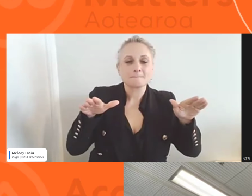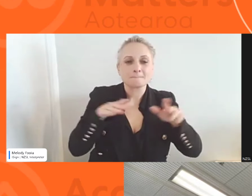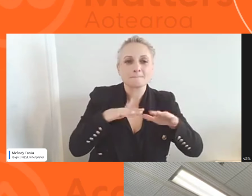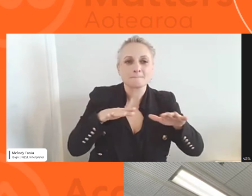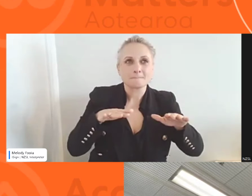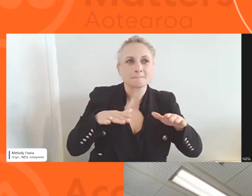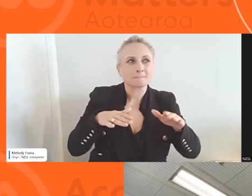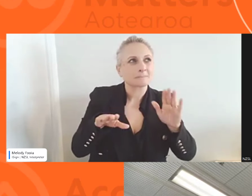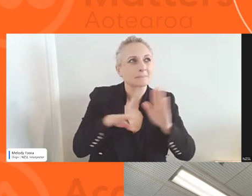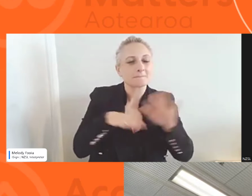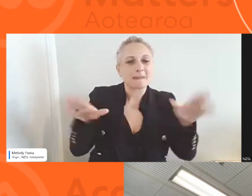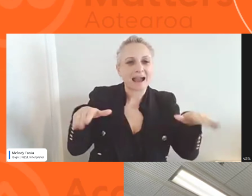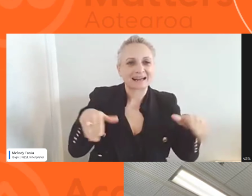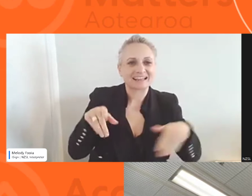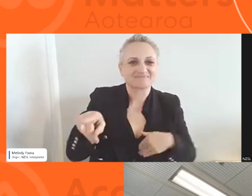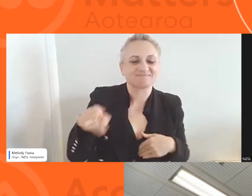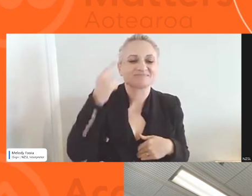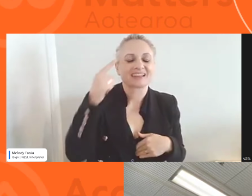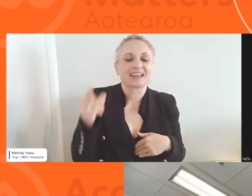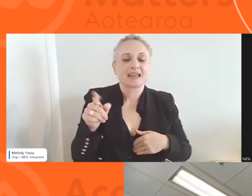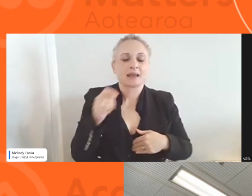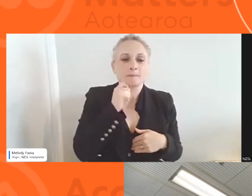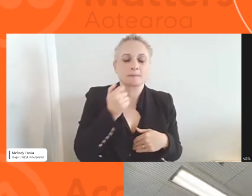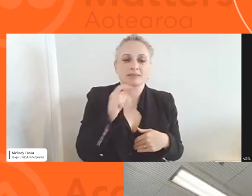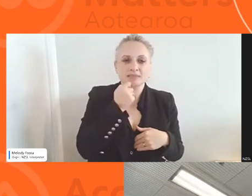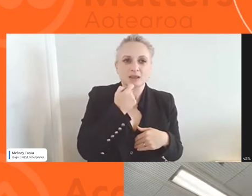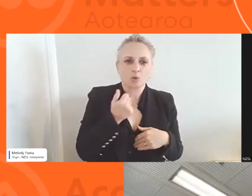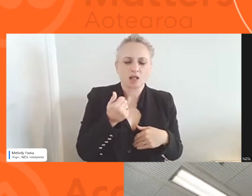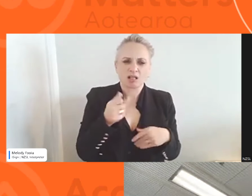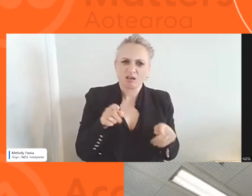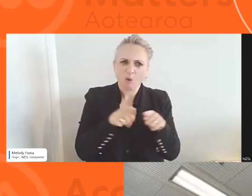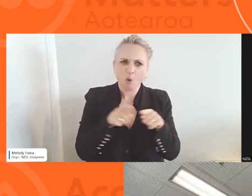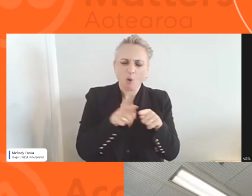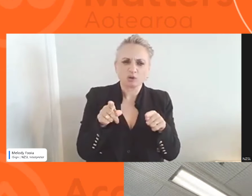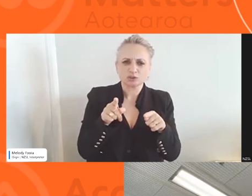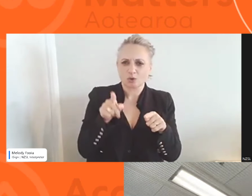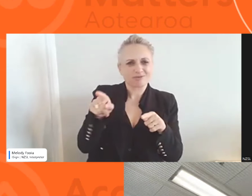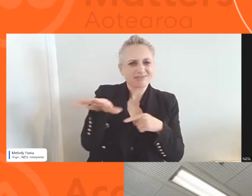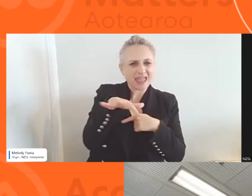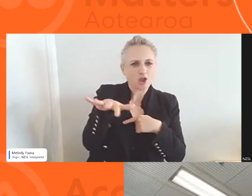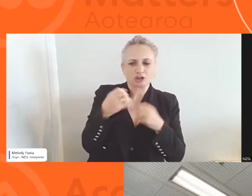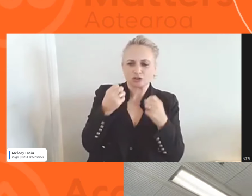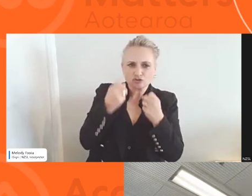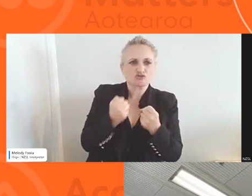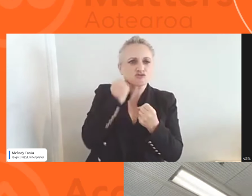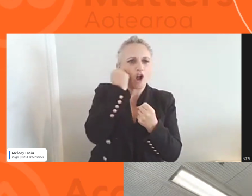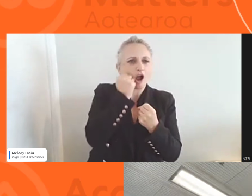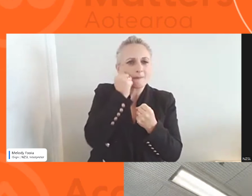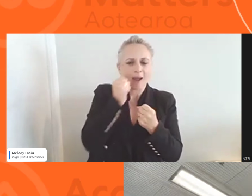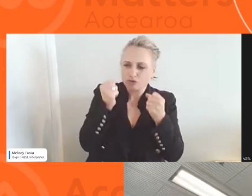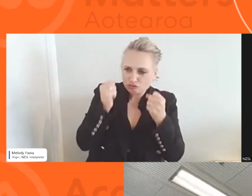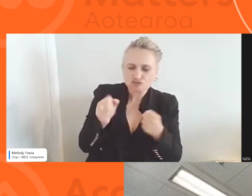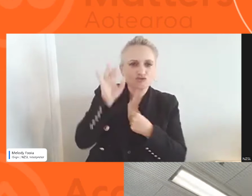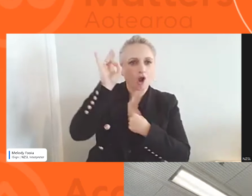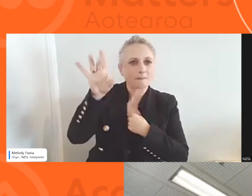But more than that, it would save the government a lot of social money. Because you then have multi-generations living together, reducing the need